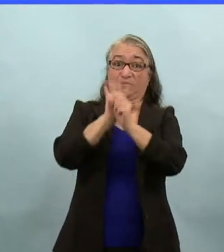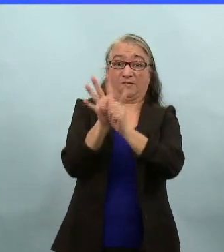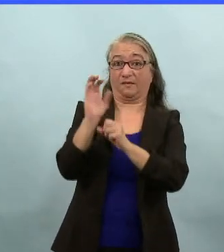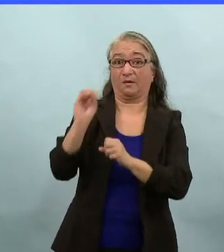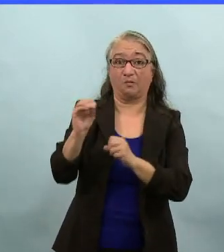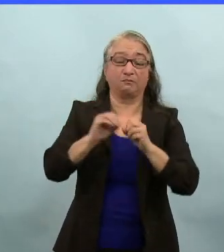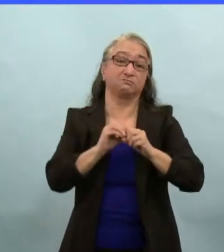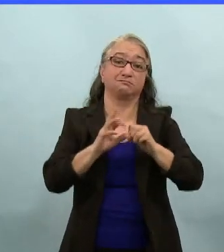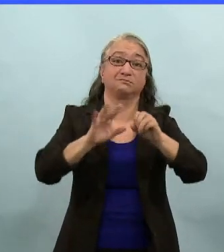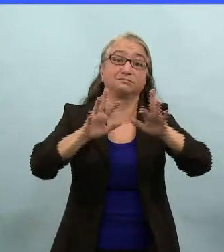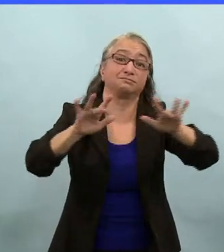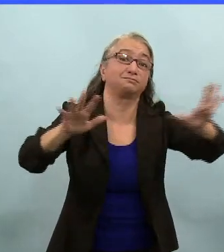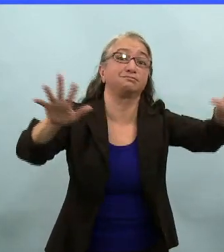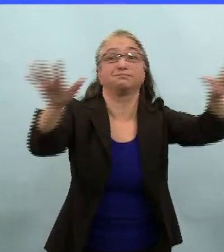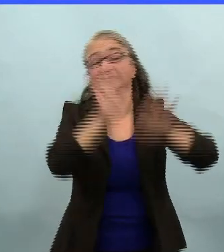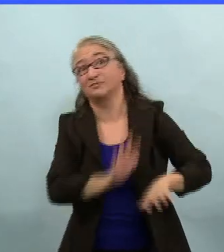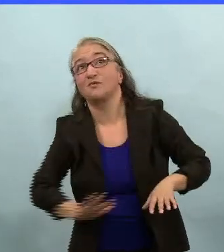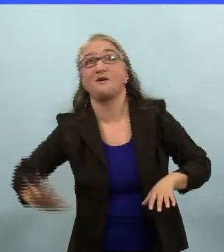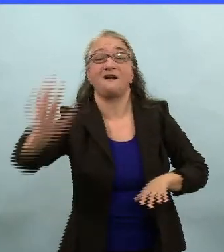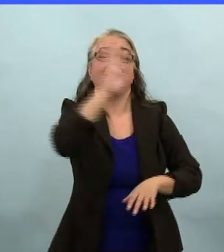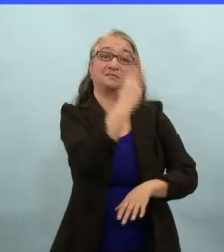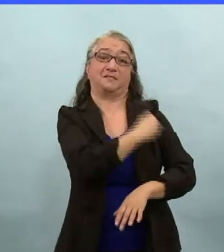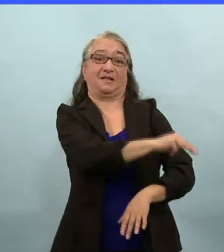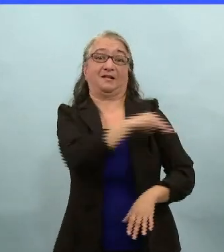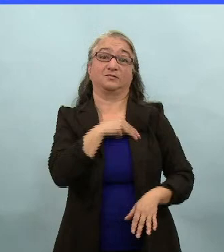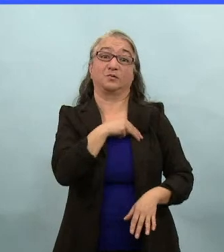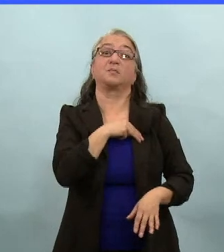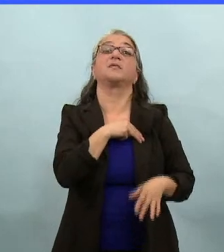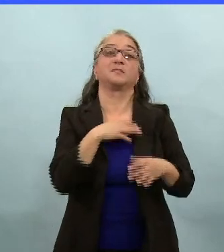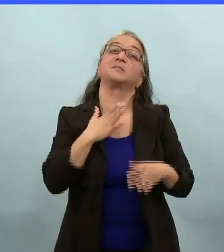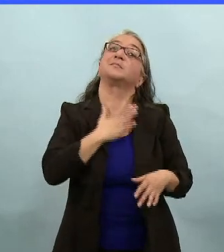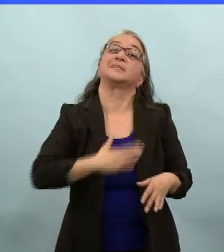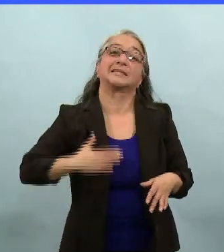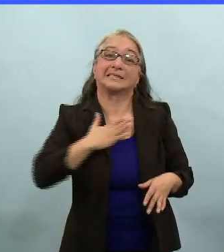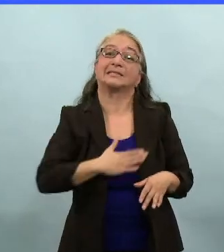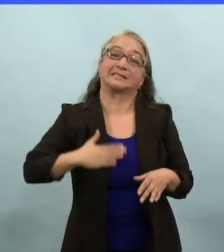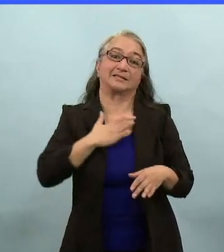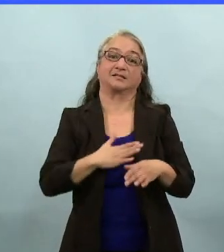that all manitobans get fully vaccinated including the third dose when you're eligible